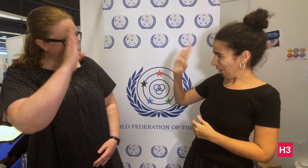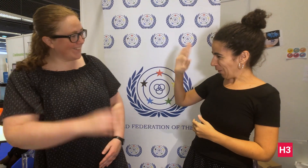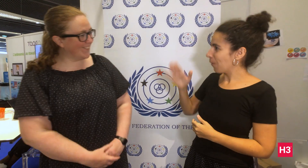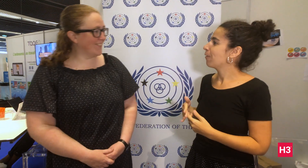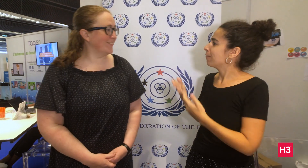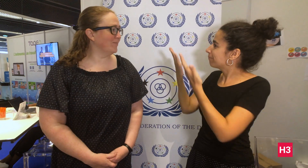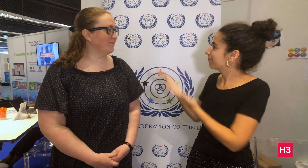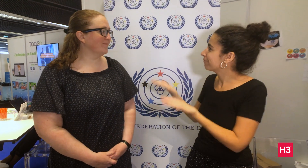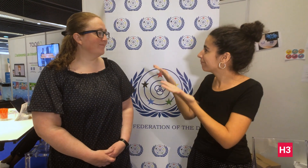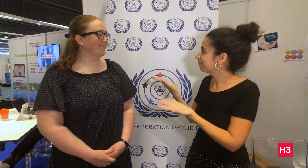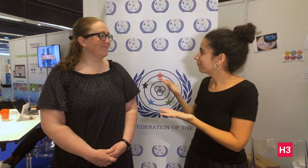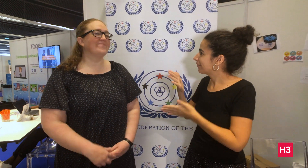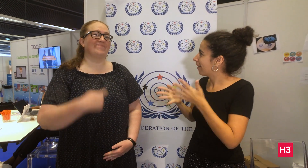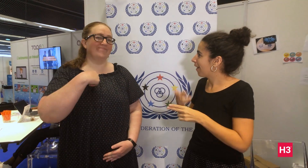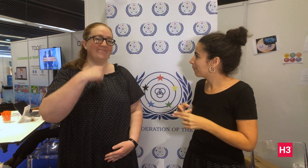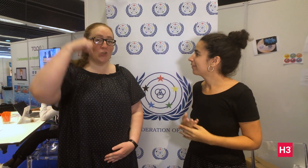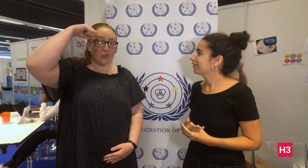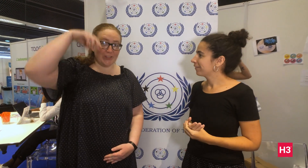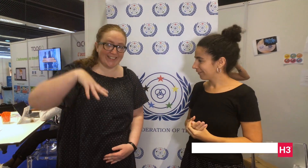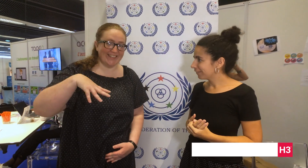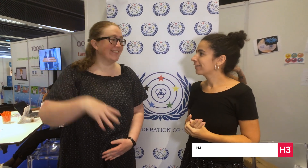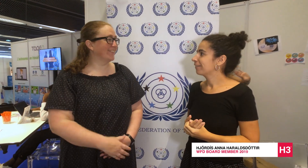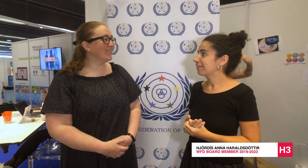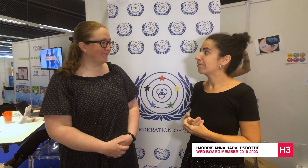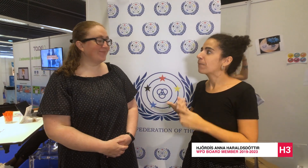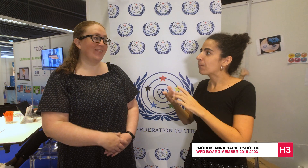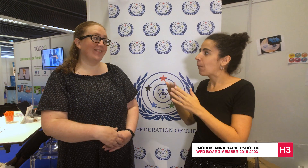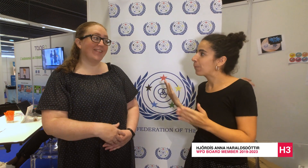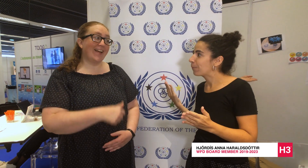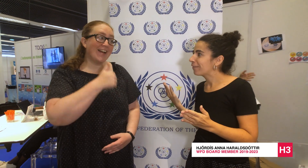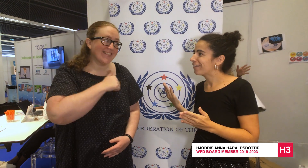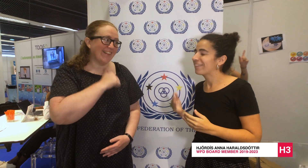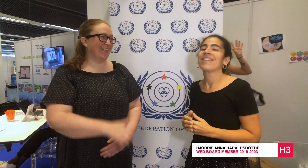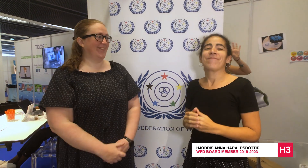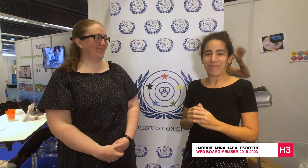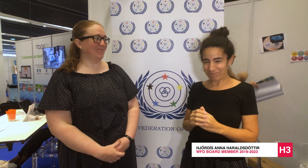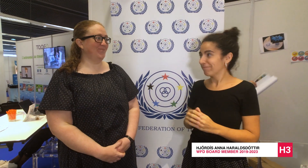What is your sign name? I'm [spell sign name] Where are you from? I’m from Iceland.